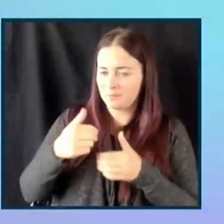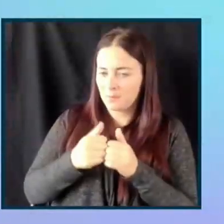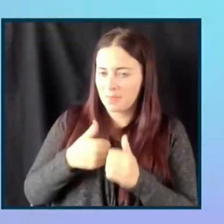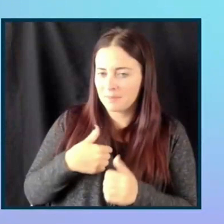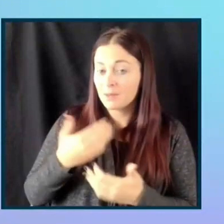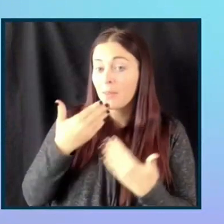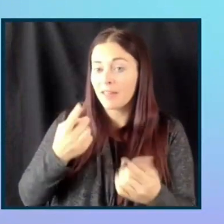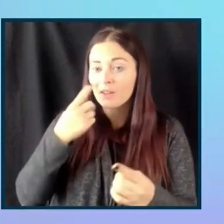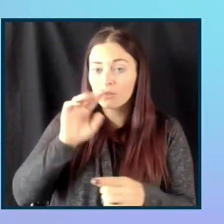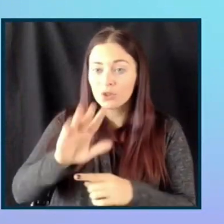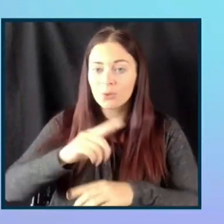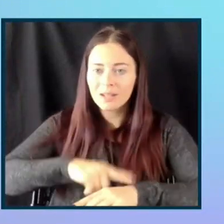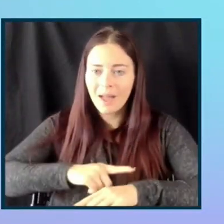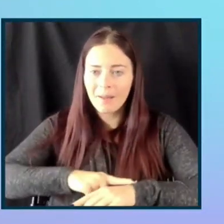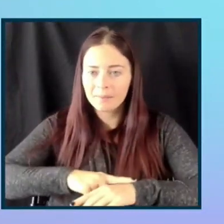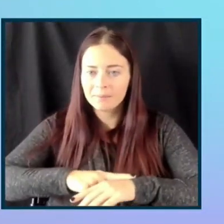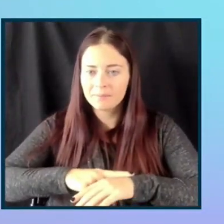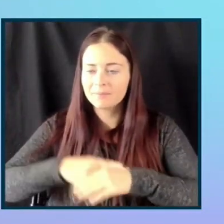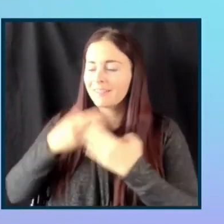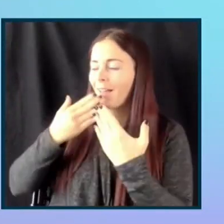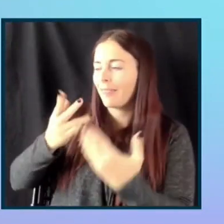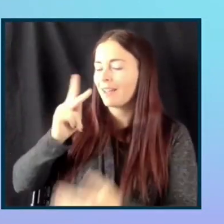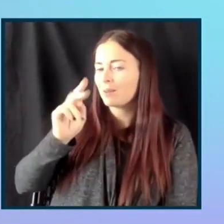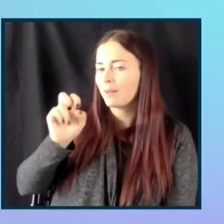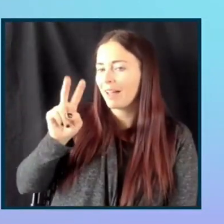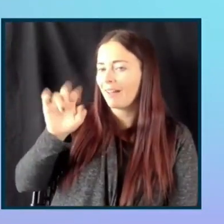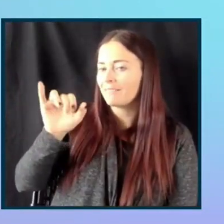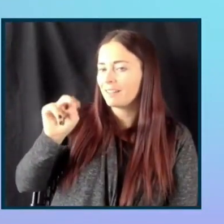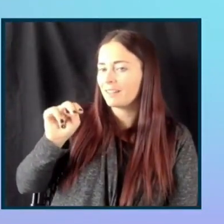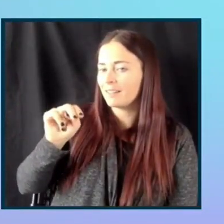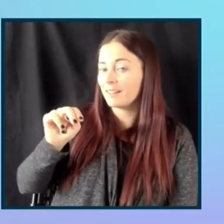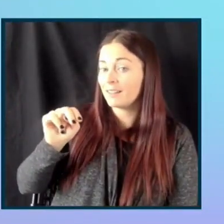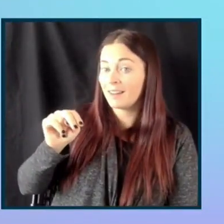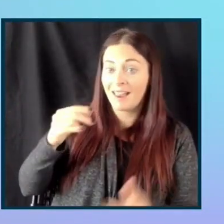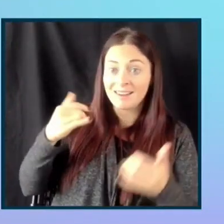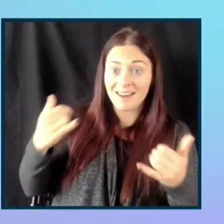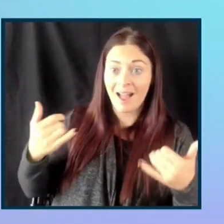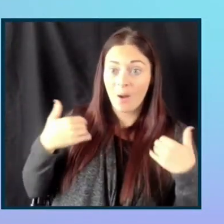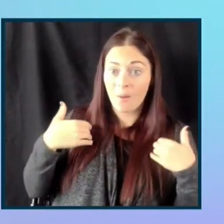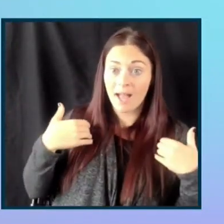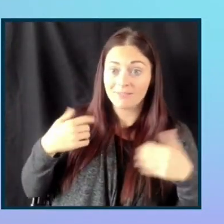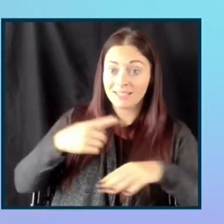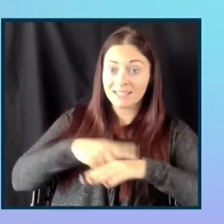Great, Kevin, thank you so much for leaving time for questions, we've got plenty of time.